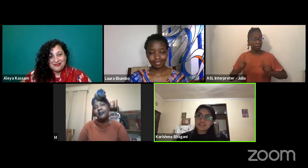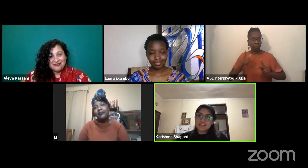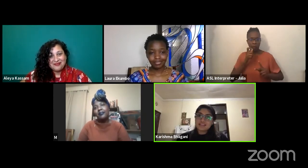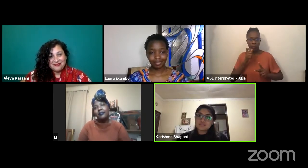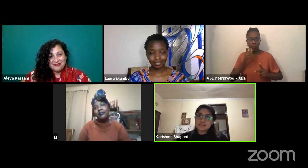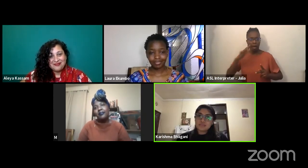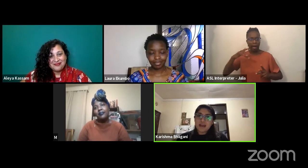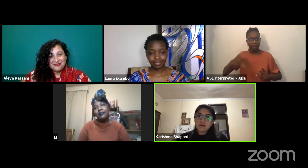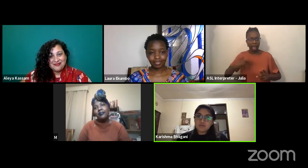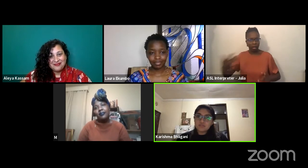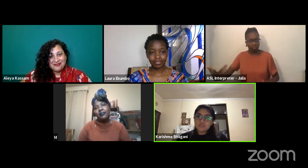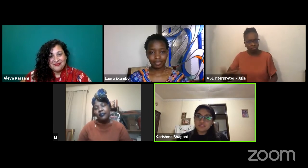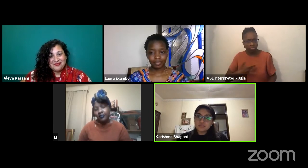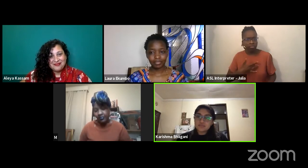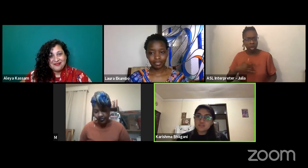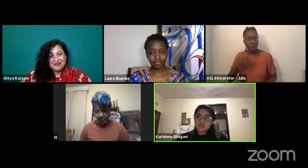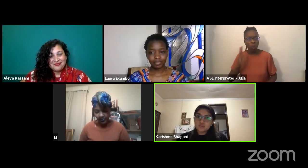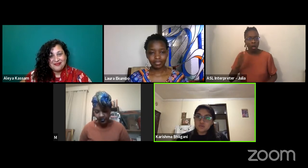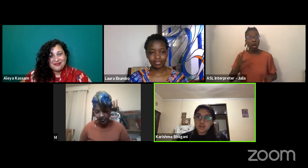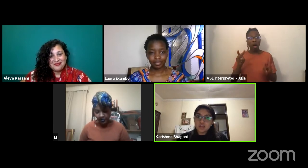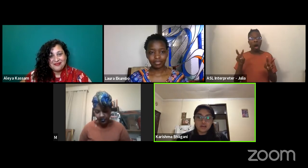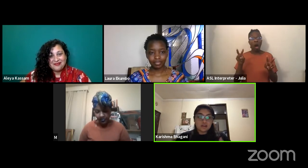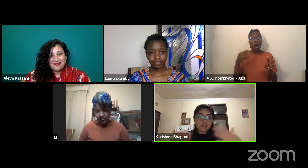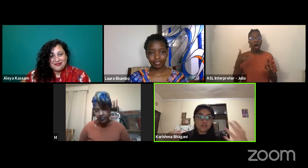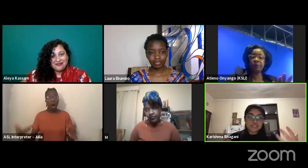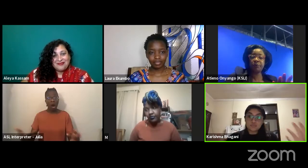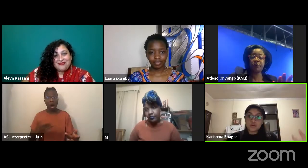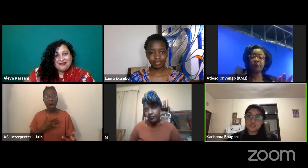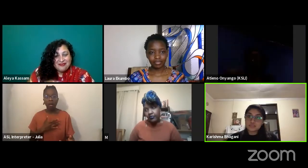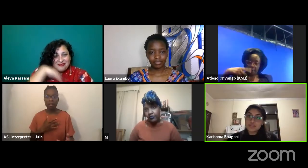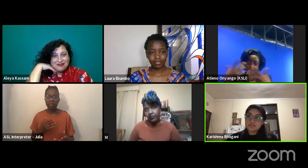I think that is really the powerful these women that you are relating to bring into the space